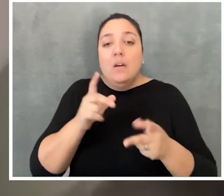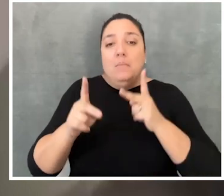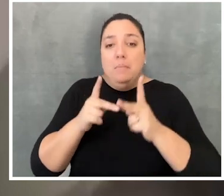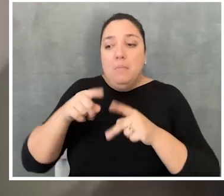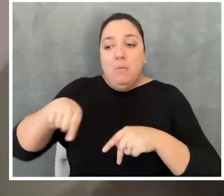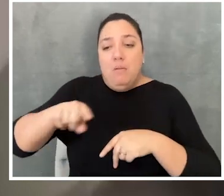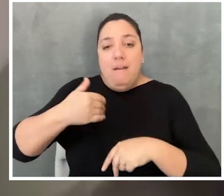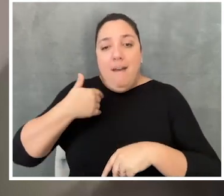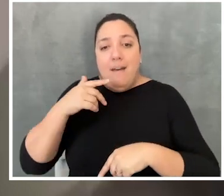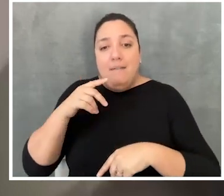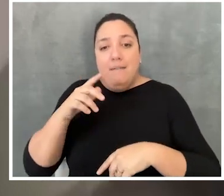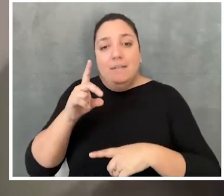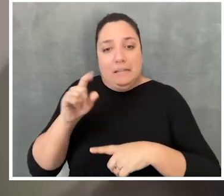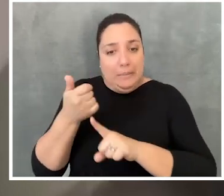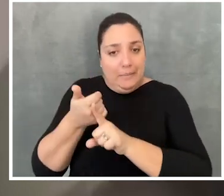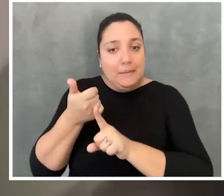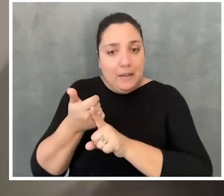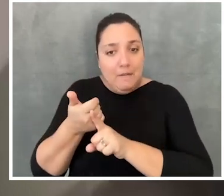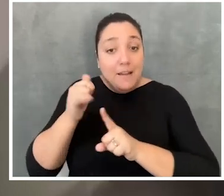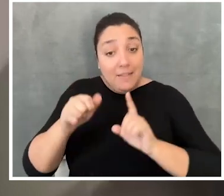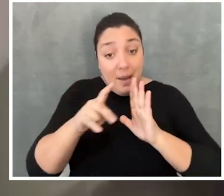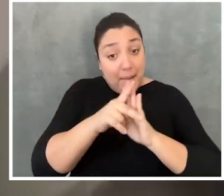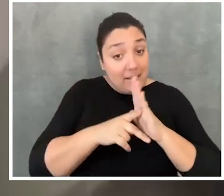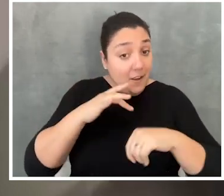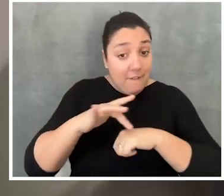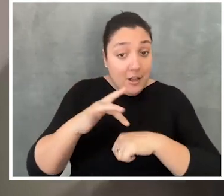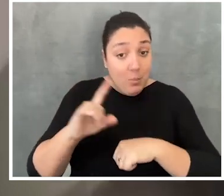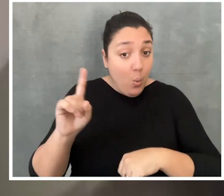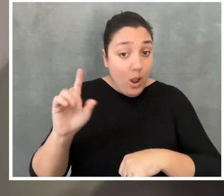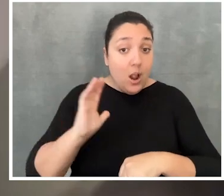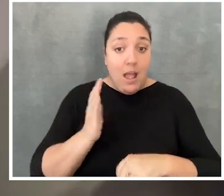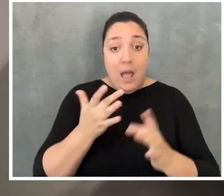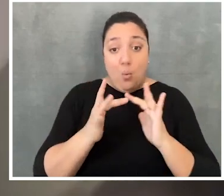And that protocol is available on our website for anyone that wants to take a look at it.